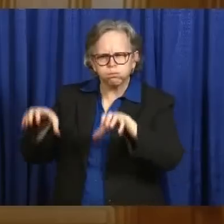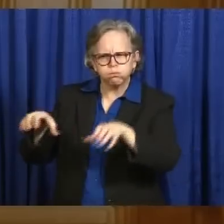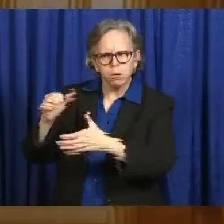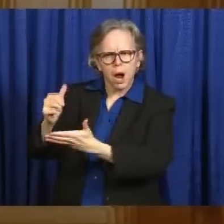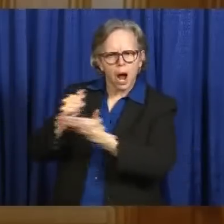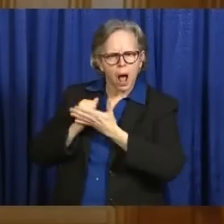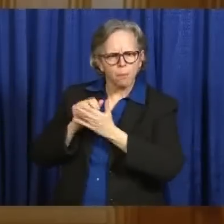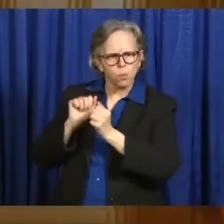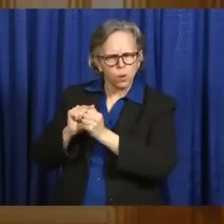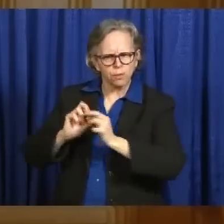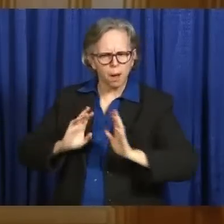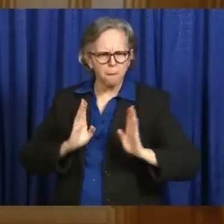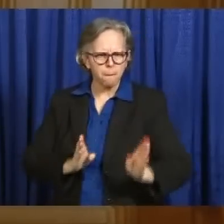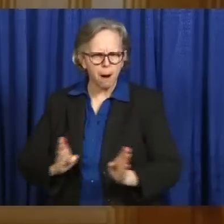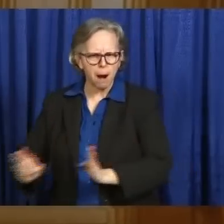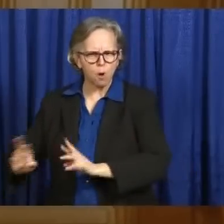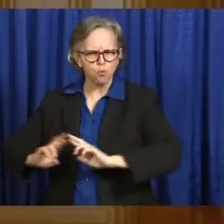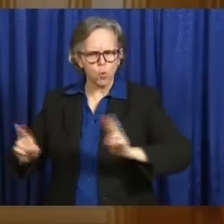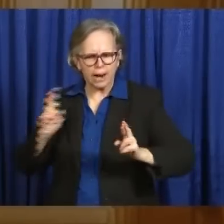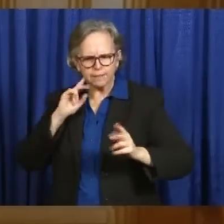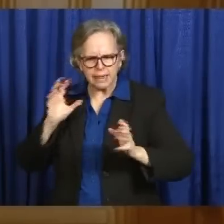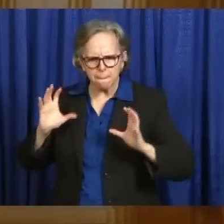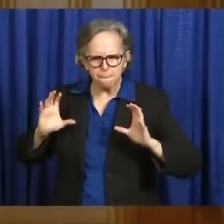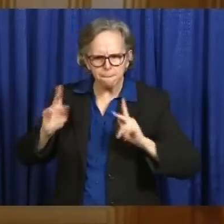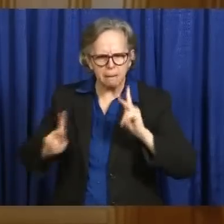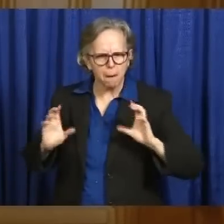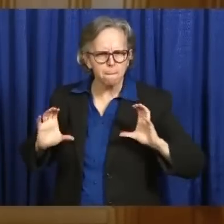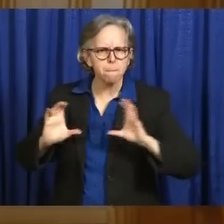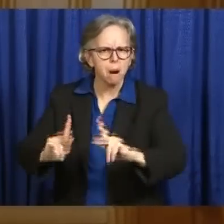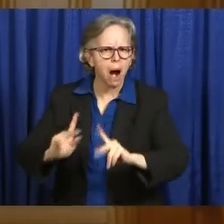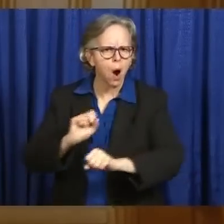AGAIN, LET ME THANKS JOBS OHIO FOR THIS AND THE OTHER THINGS THEY ARE DOING TO GET US READY